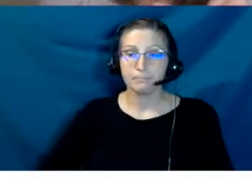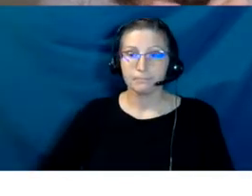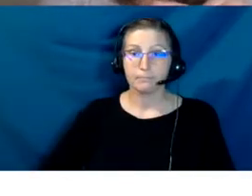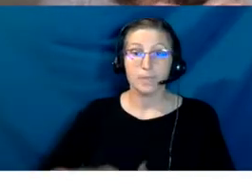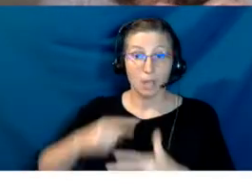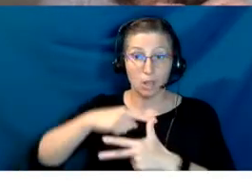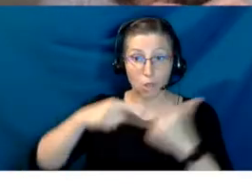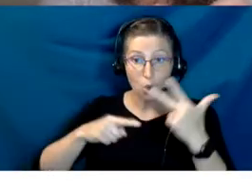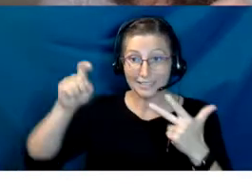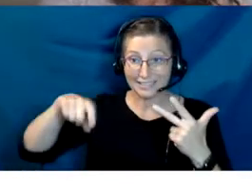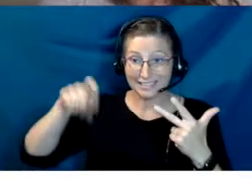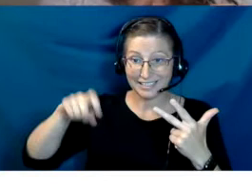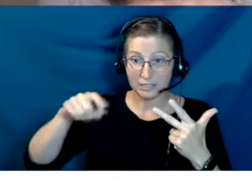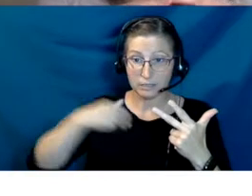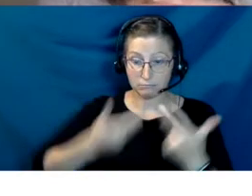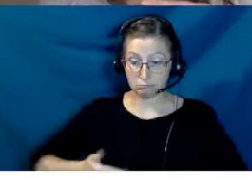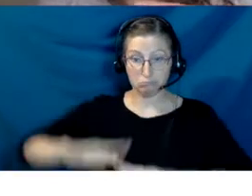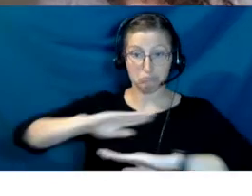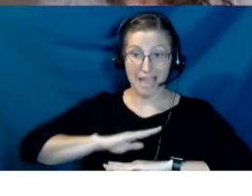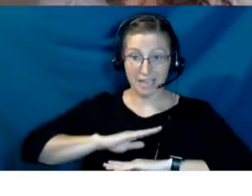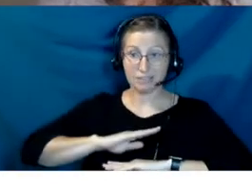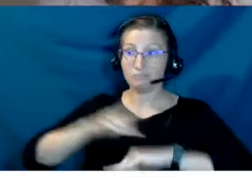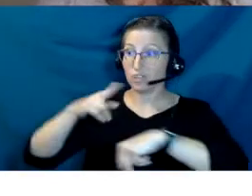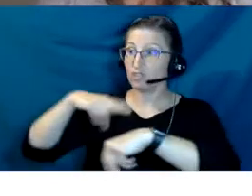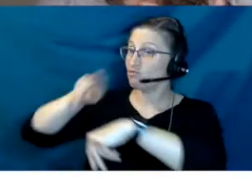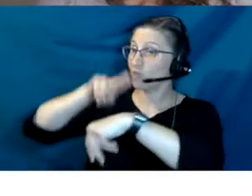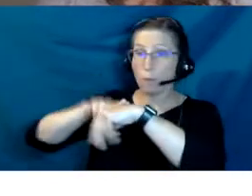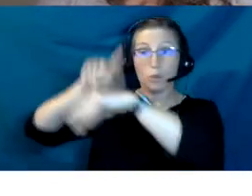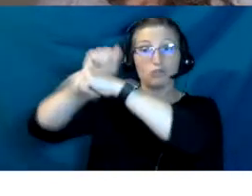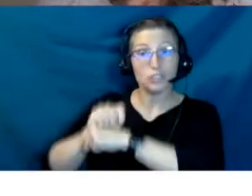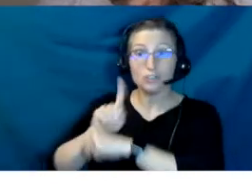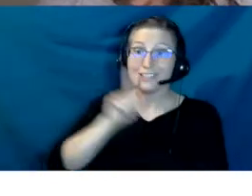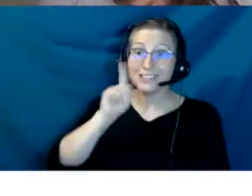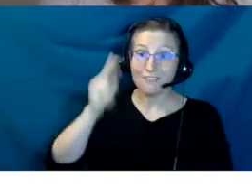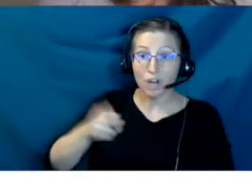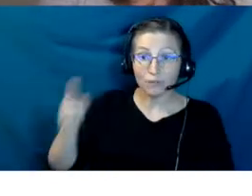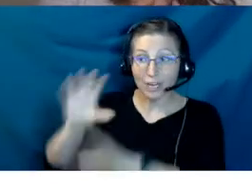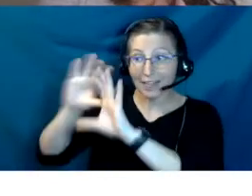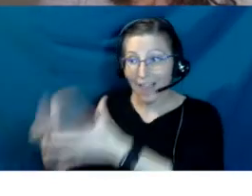are not able to be met in just a traditional deaf and hard of hearing classroom, or a traditional